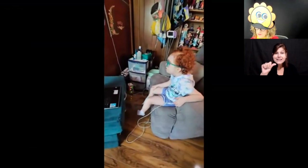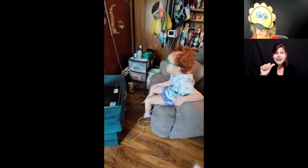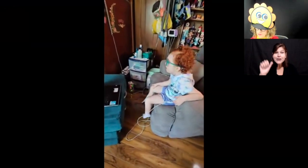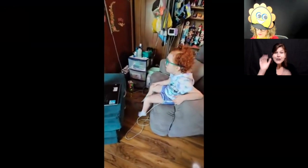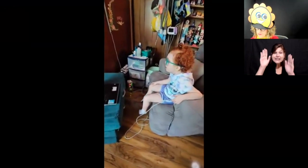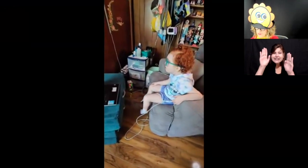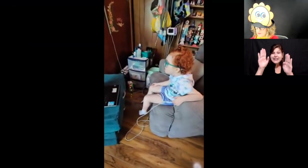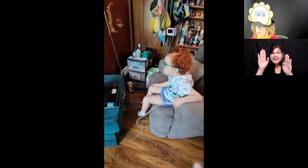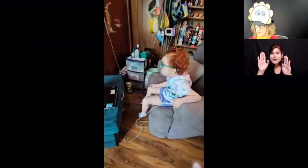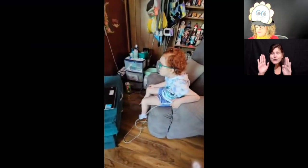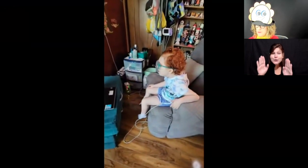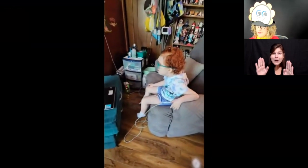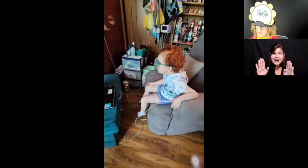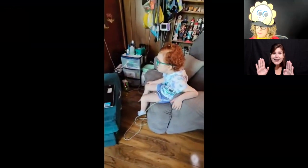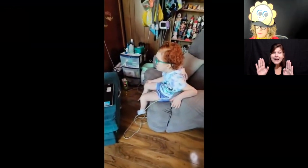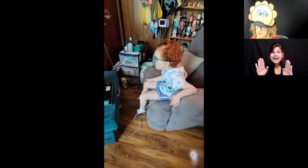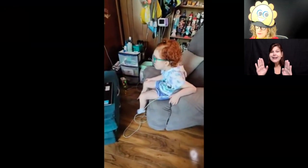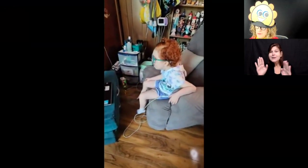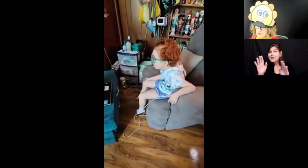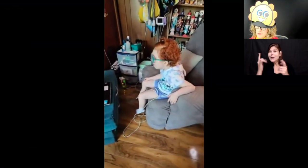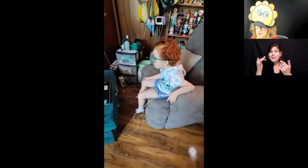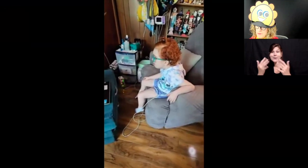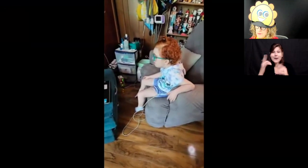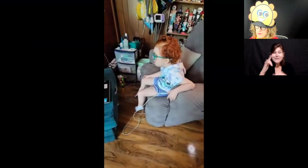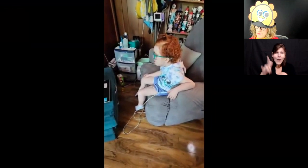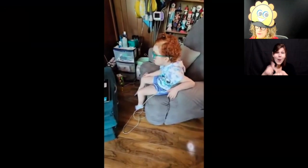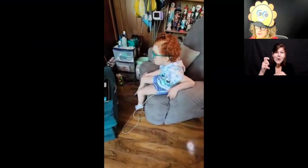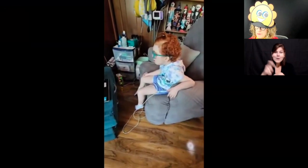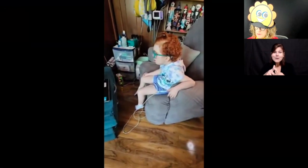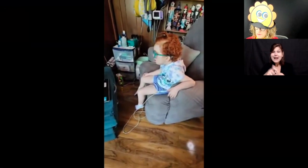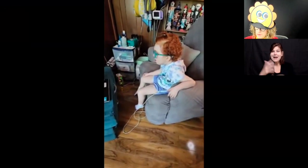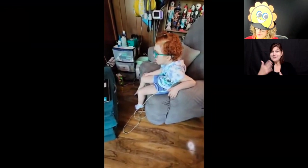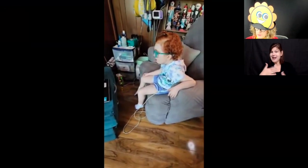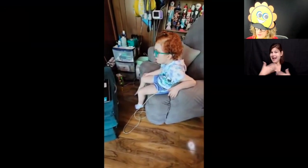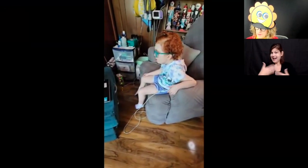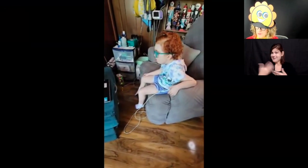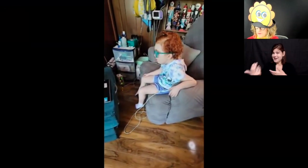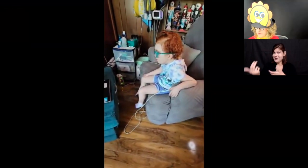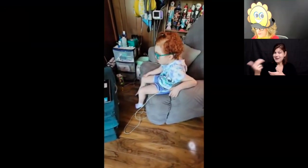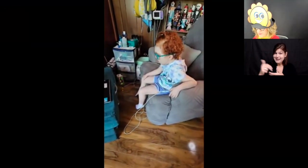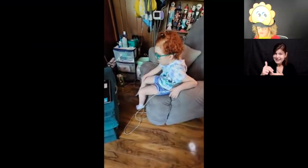It's a day I've been waiting for for a long time. So happy to have you along. You're all amazing. Thanks for coming back.